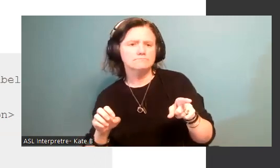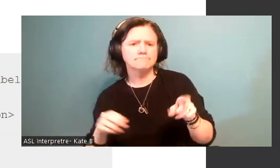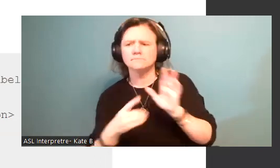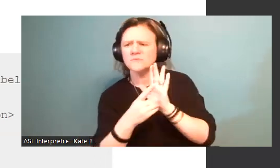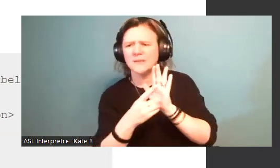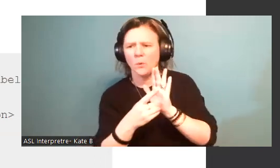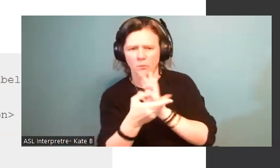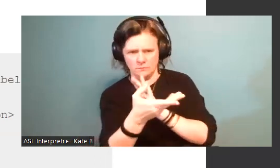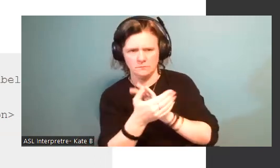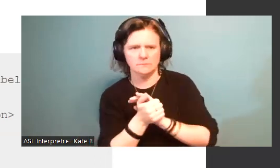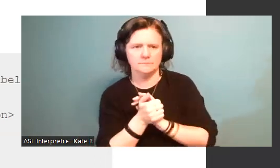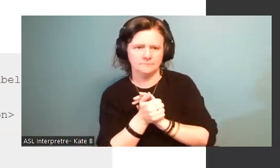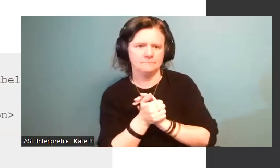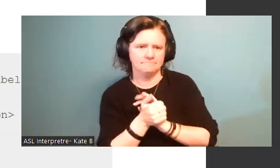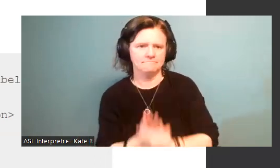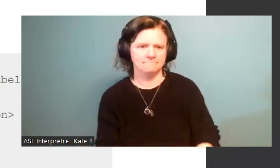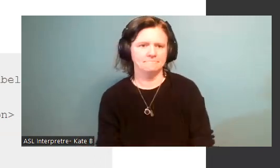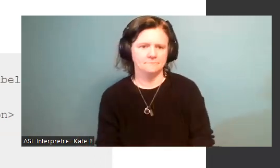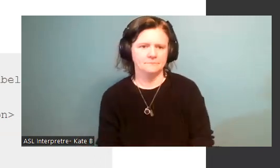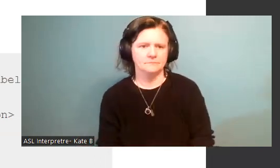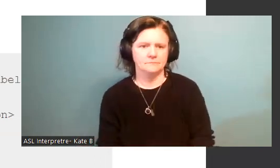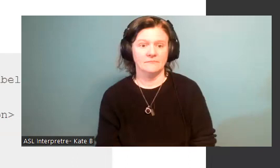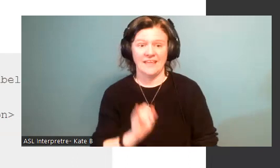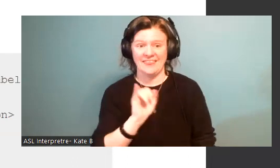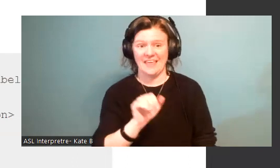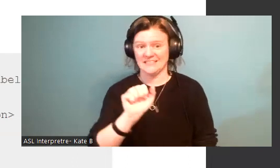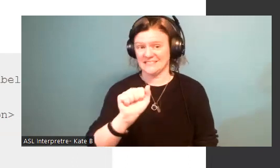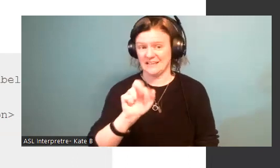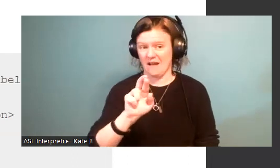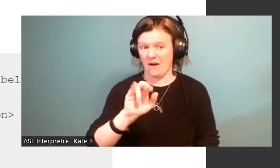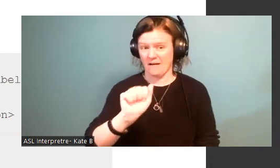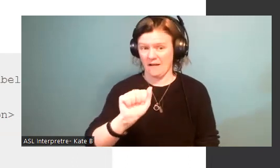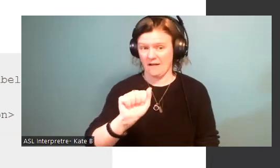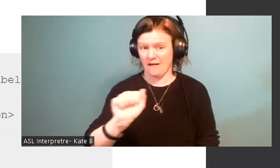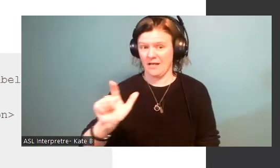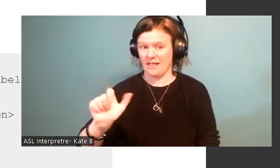I do want to point out we have an example on